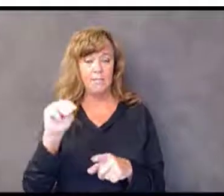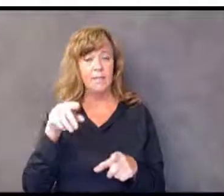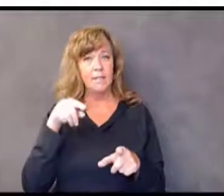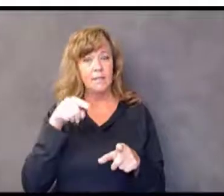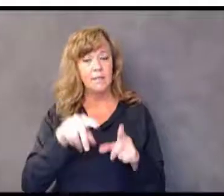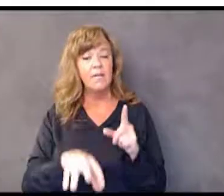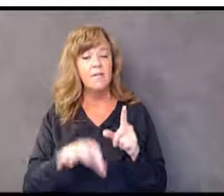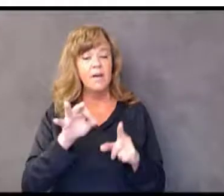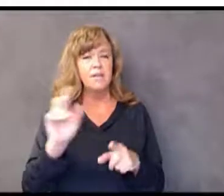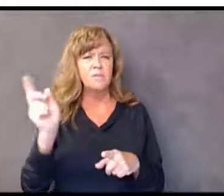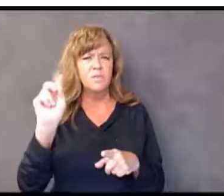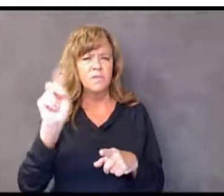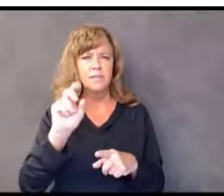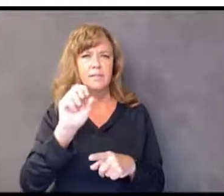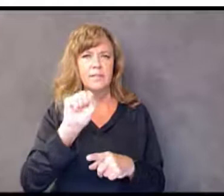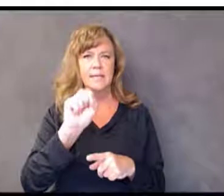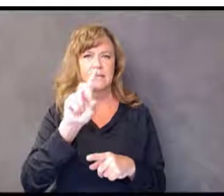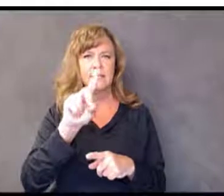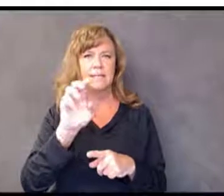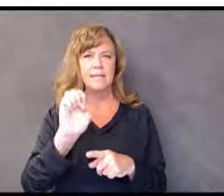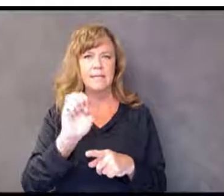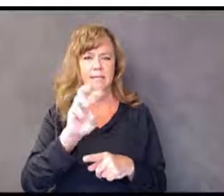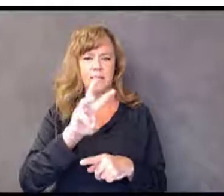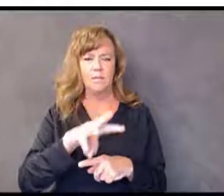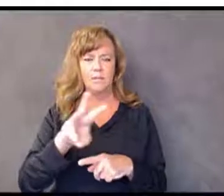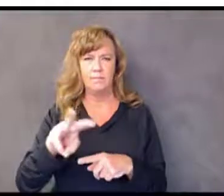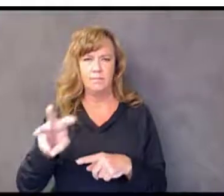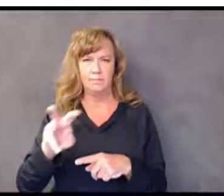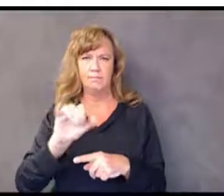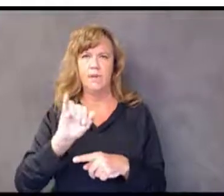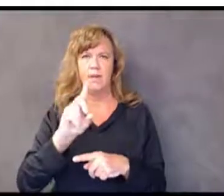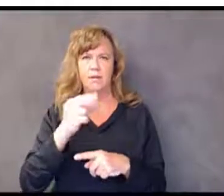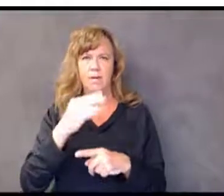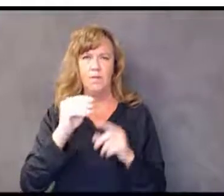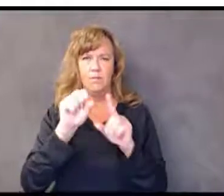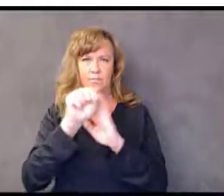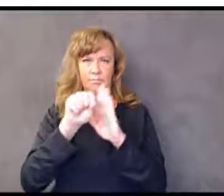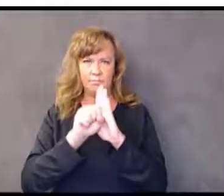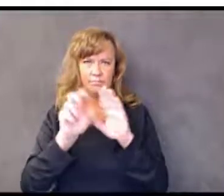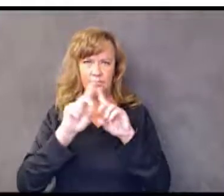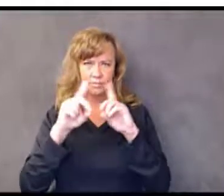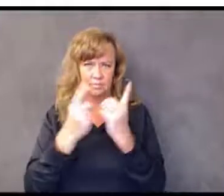In addition, proctors should have knowledge of all available accessibility features that